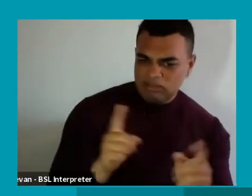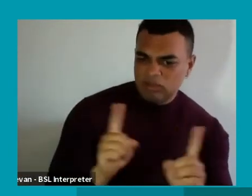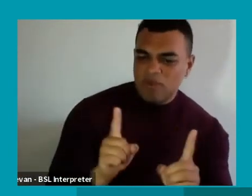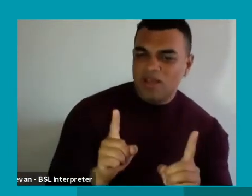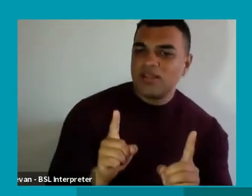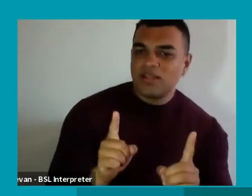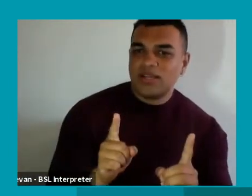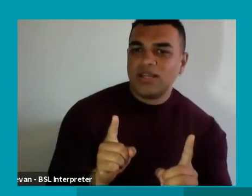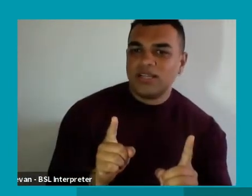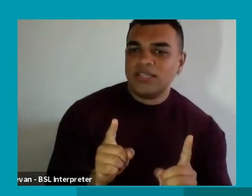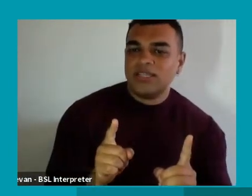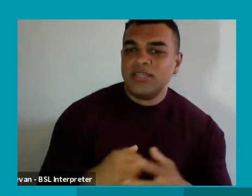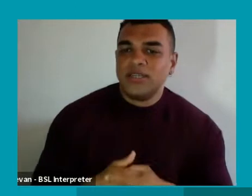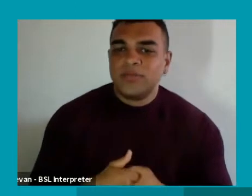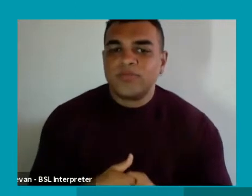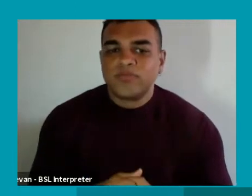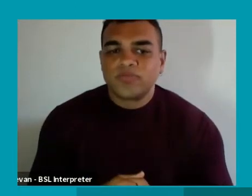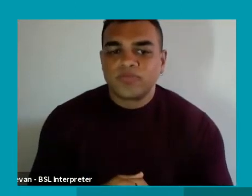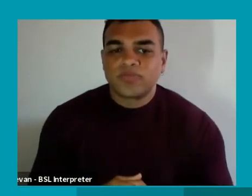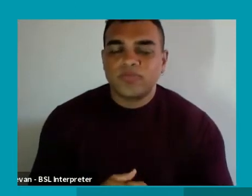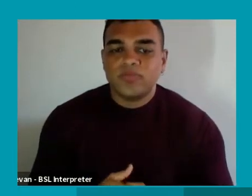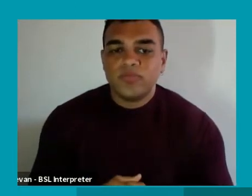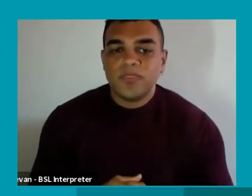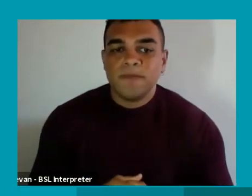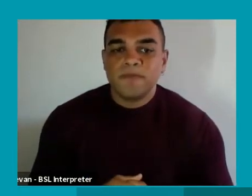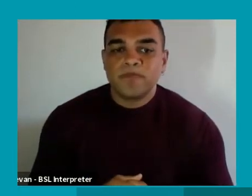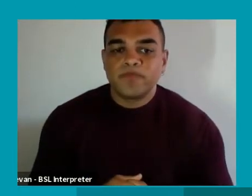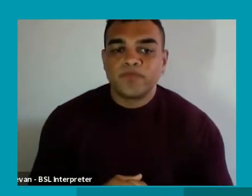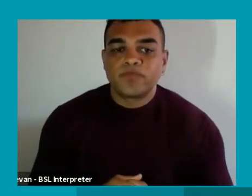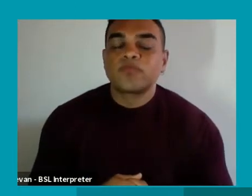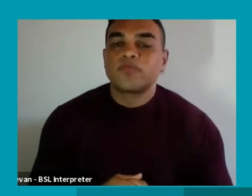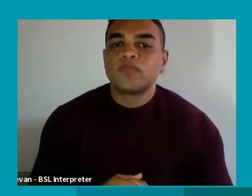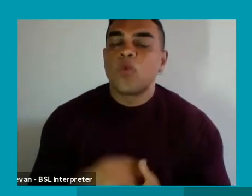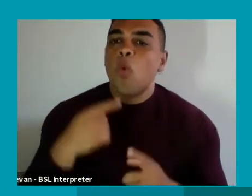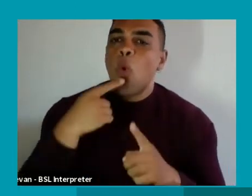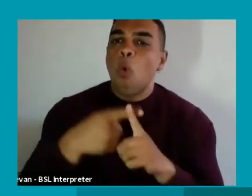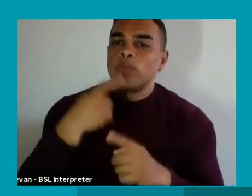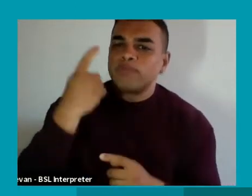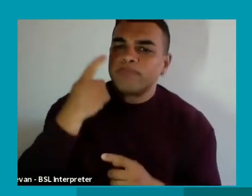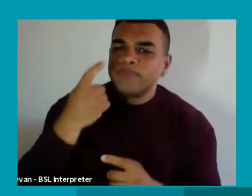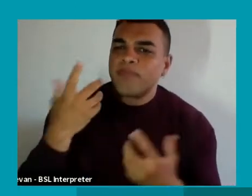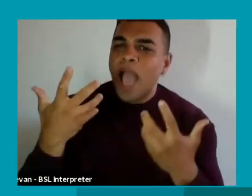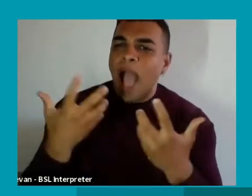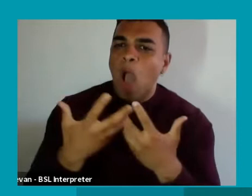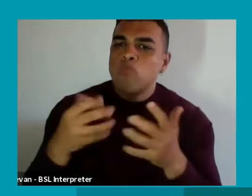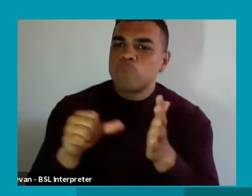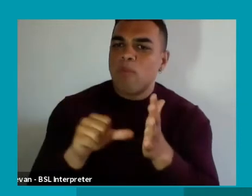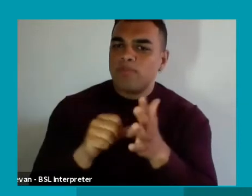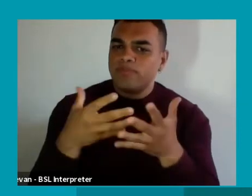And also in identifying skills and experience, think about how you solve problems. One framework for thinking about that is PAR,